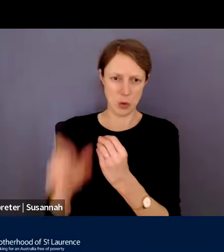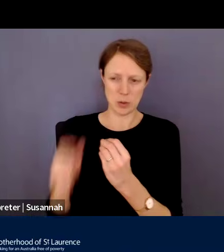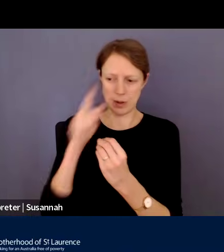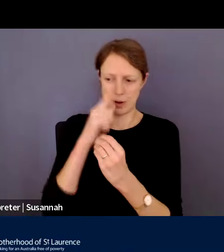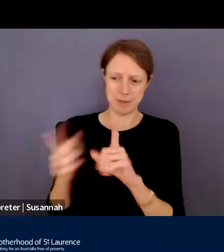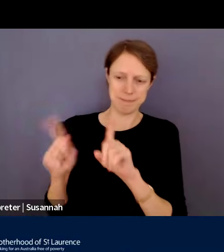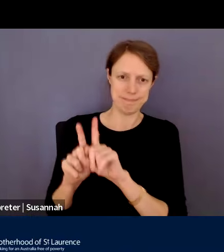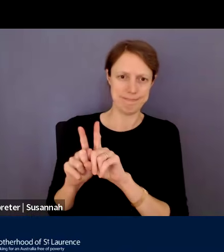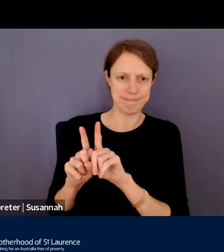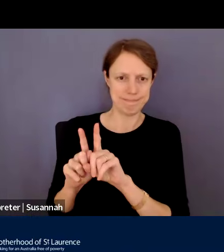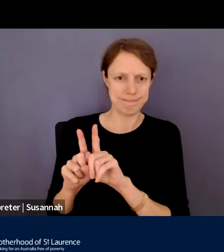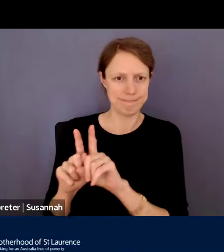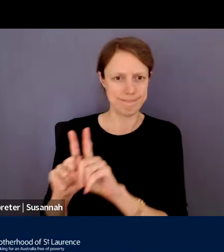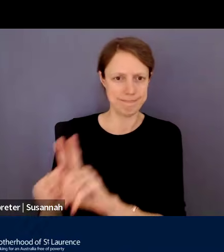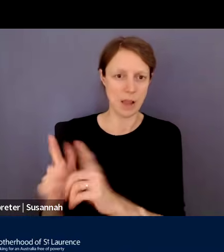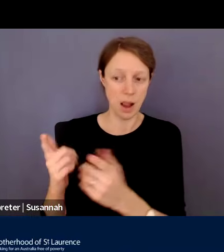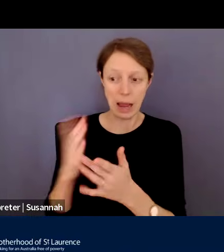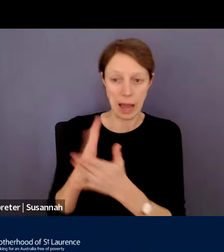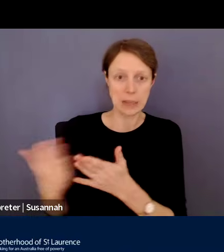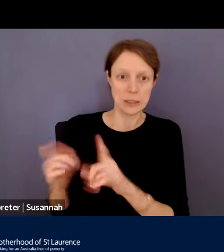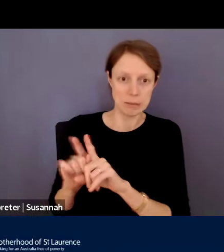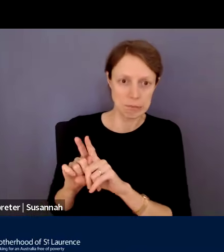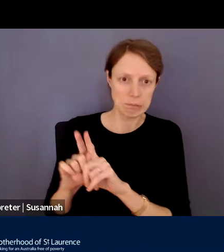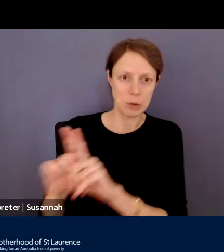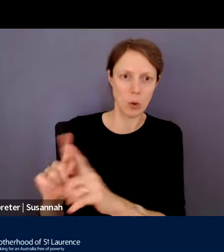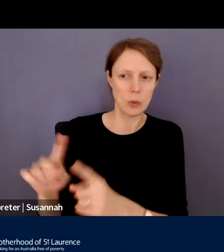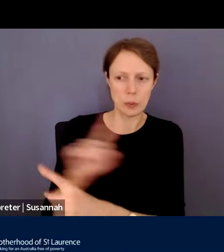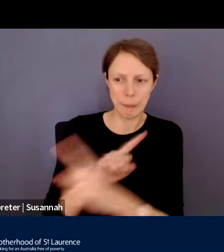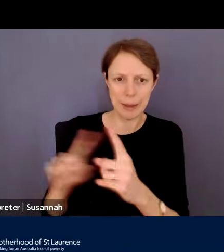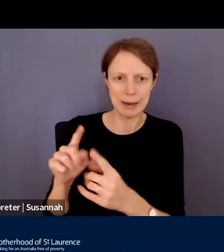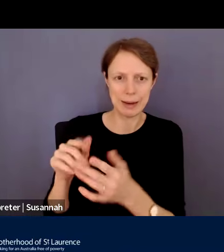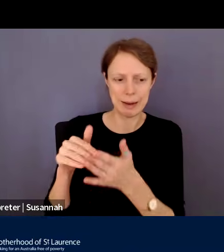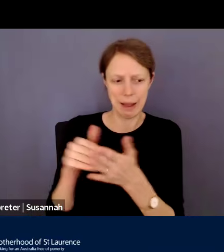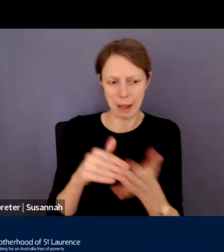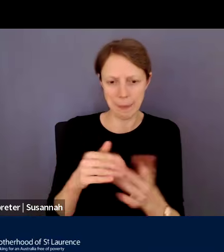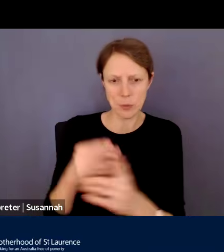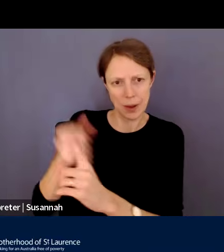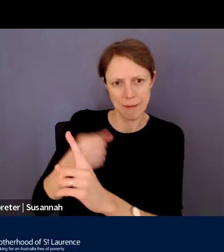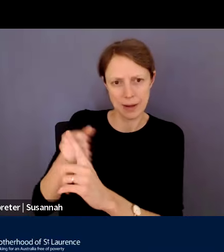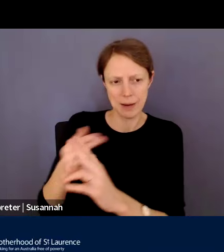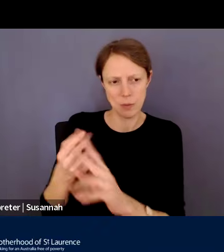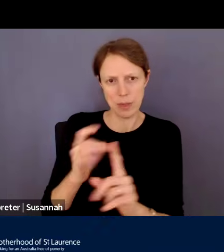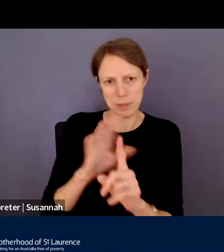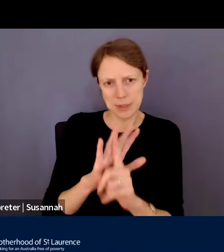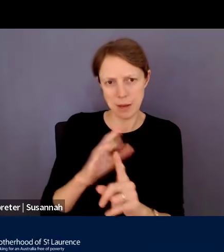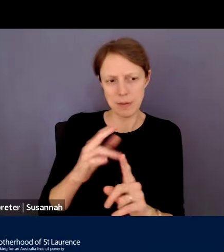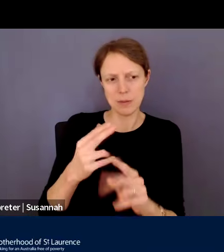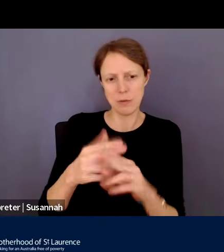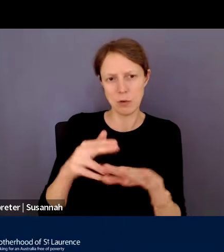to a meeting and help them in advocating for themself and their child. And, finally, the third